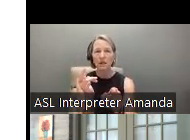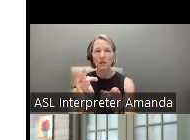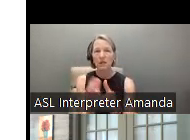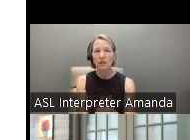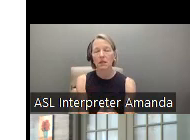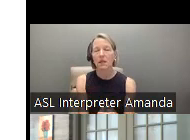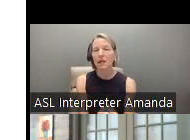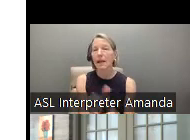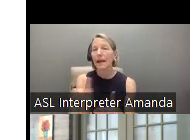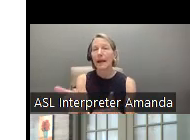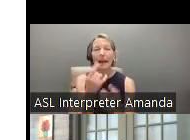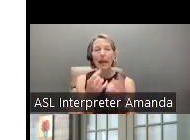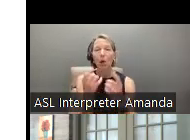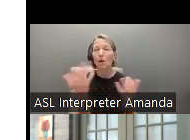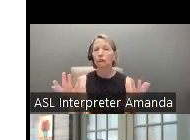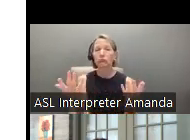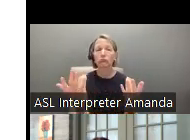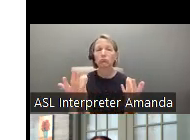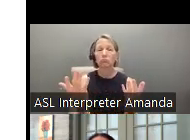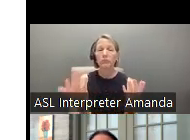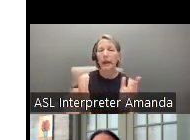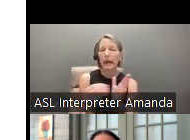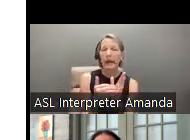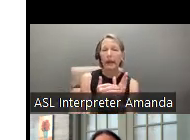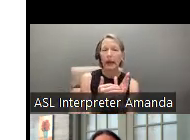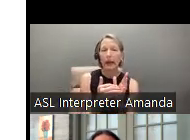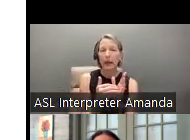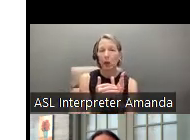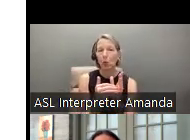um and any questions um again you can direct them to the chat room